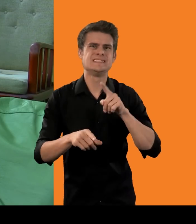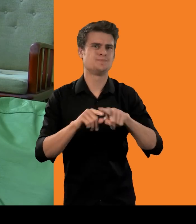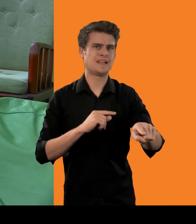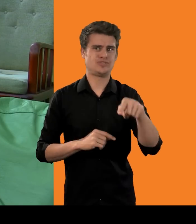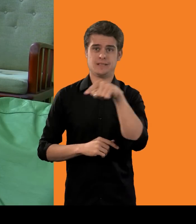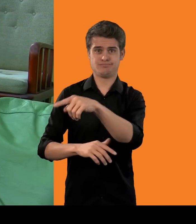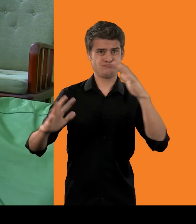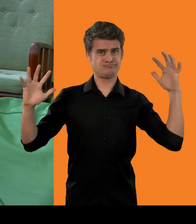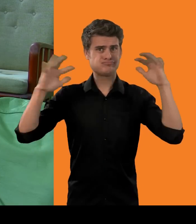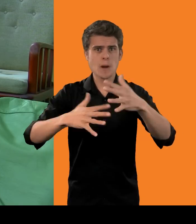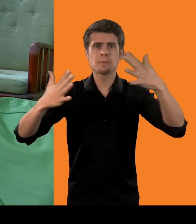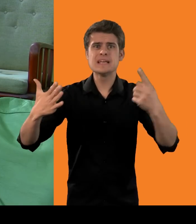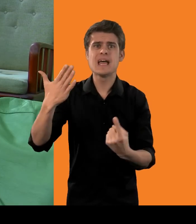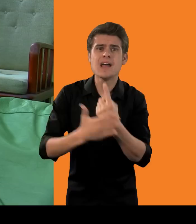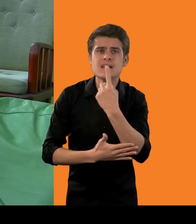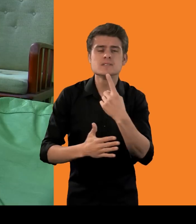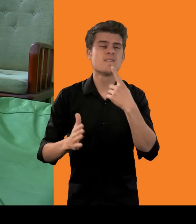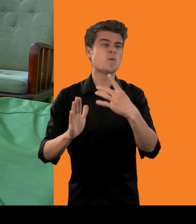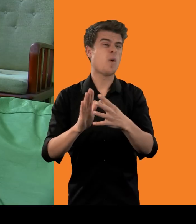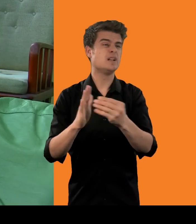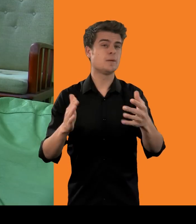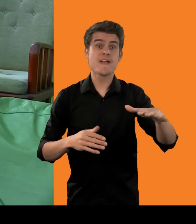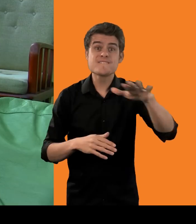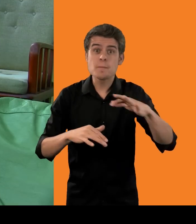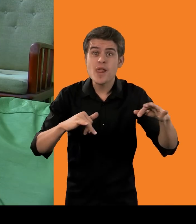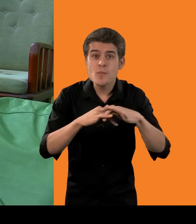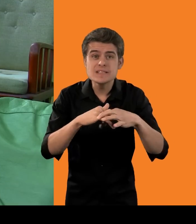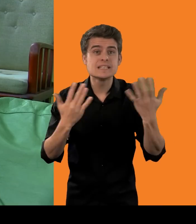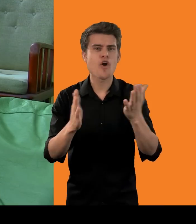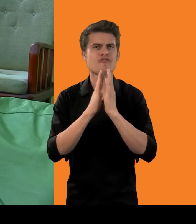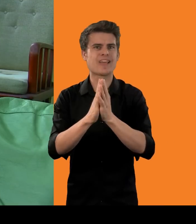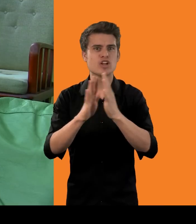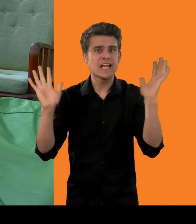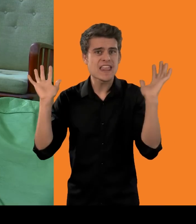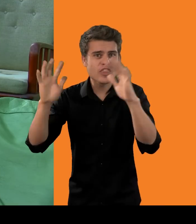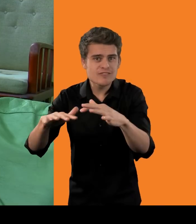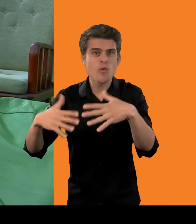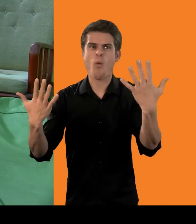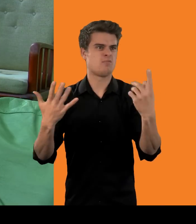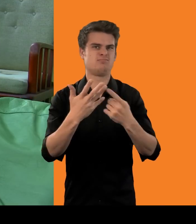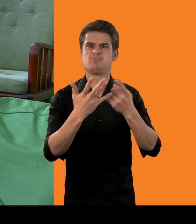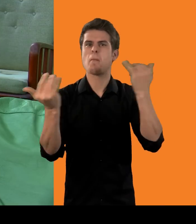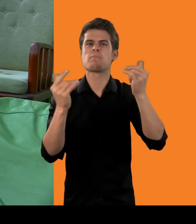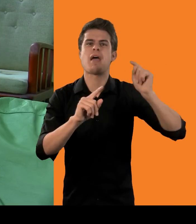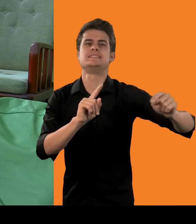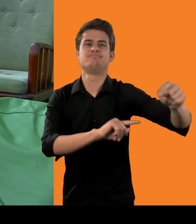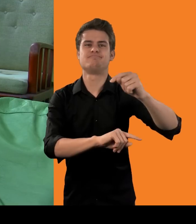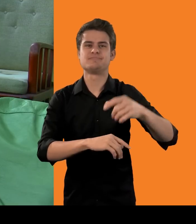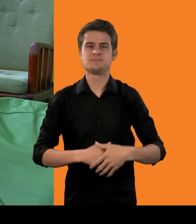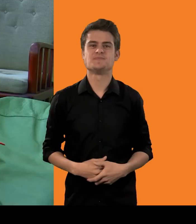communicate at huge family events, for example weddings or religious gatherings or any kind of parties.